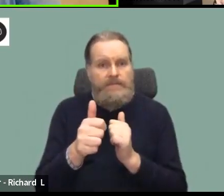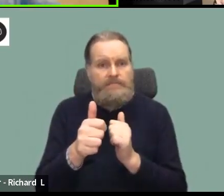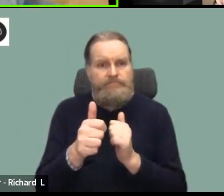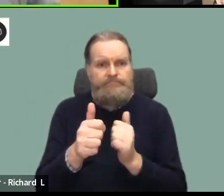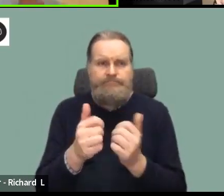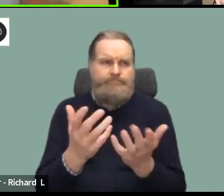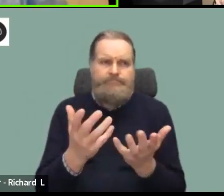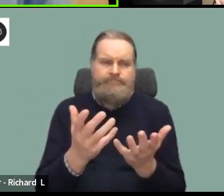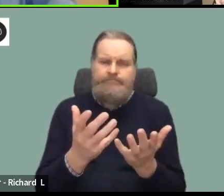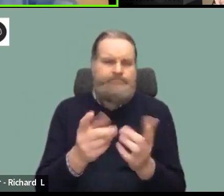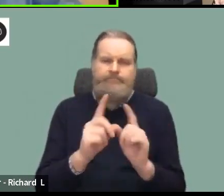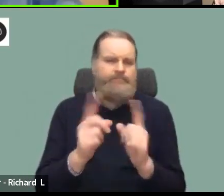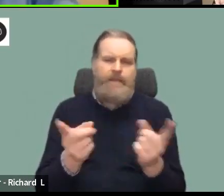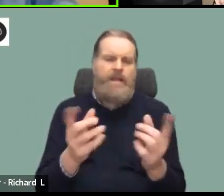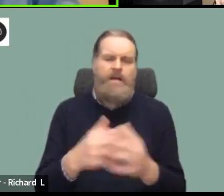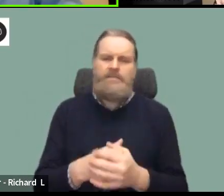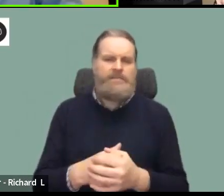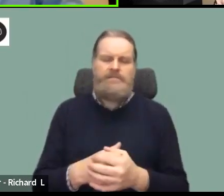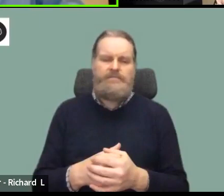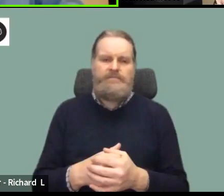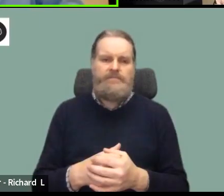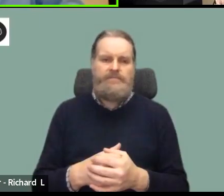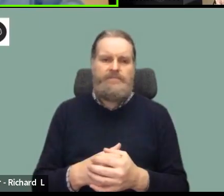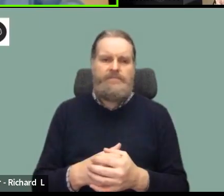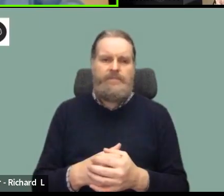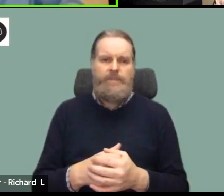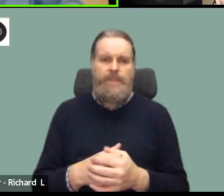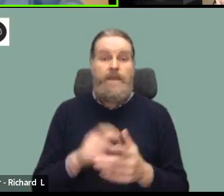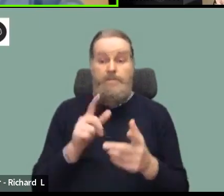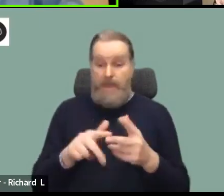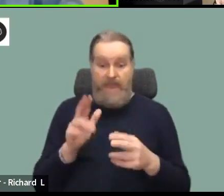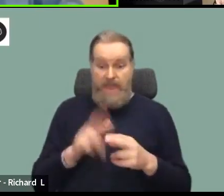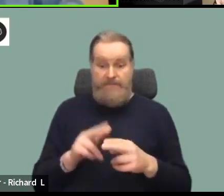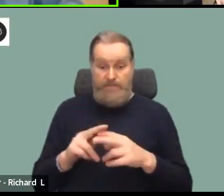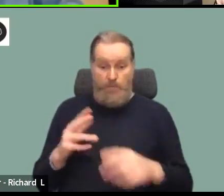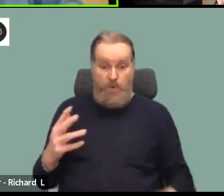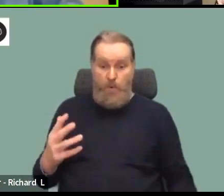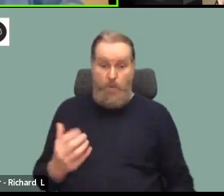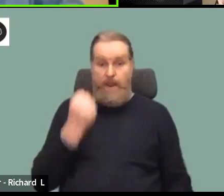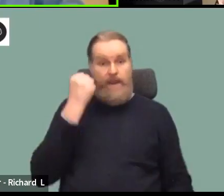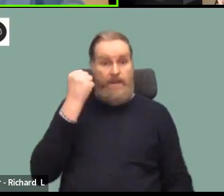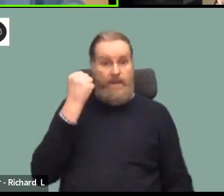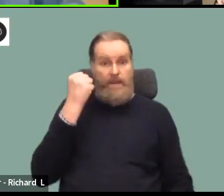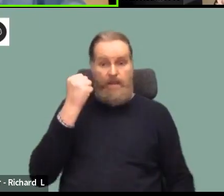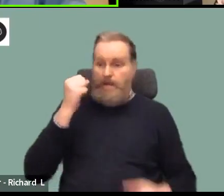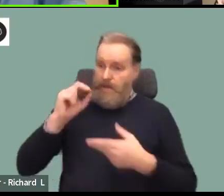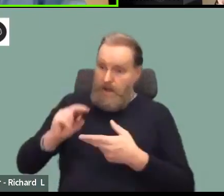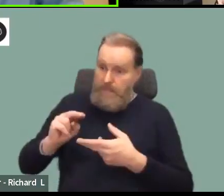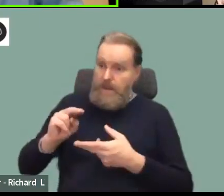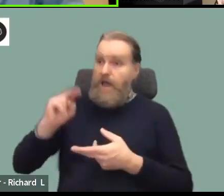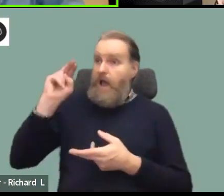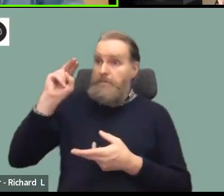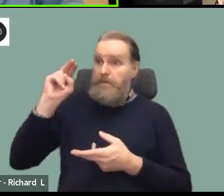are not covered by the ballot who wouldn't stand to gain and there's a very simple. rational If you're going to win something gain something because we're